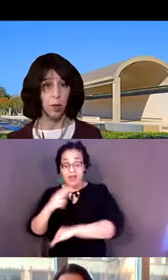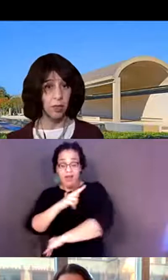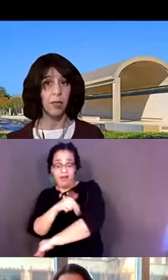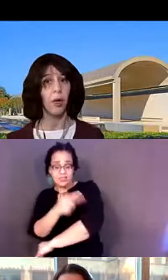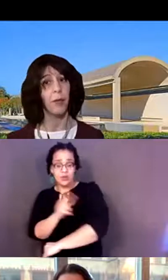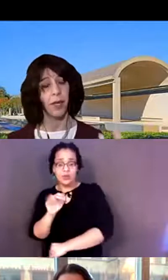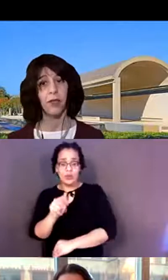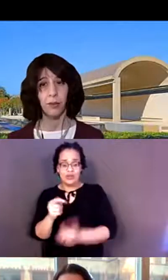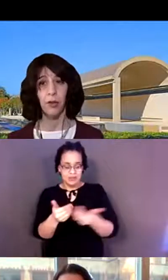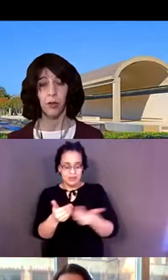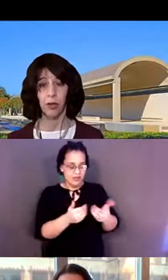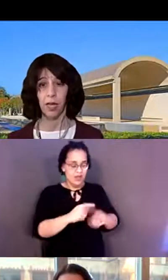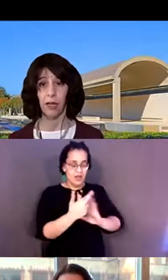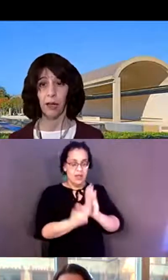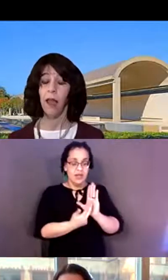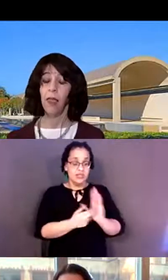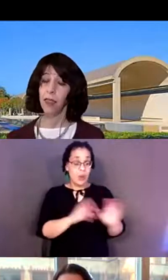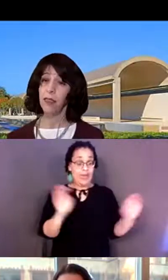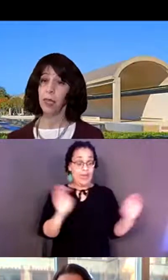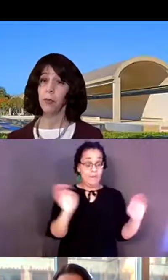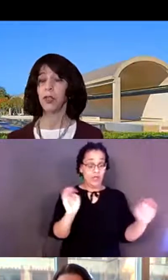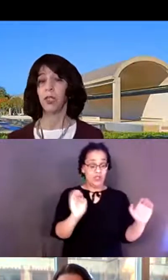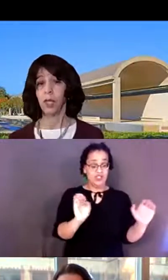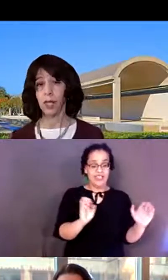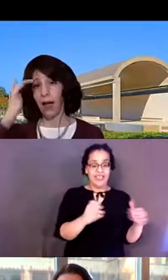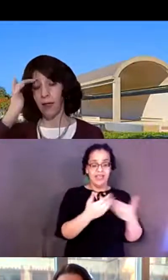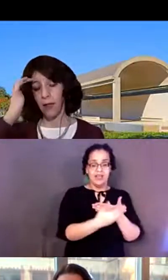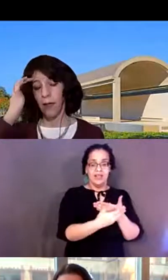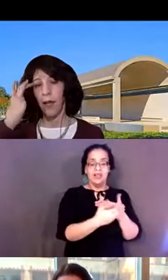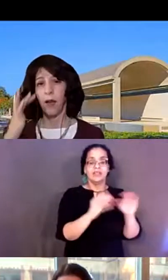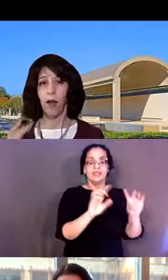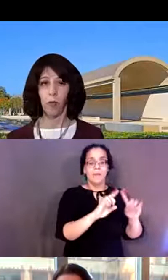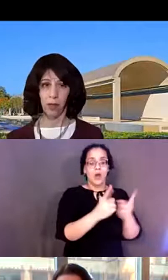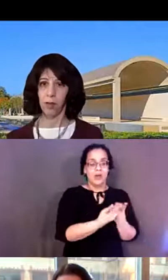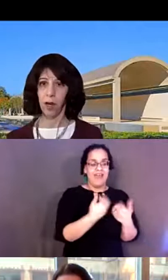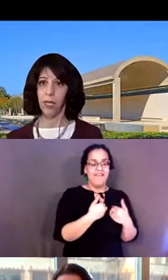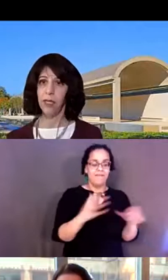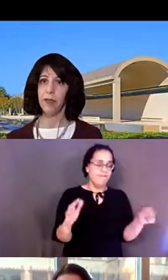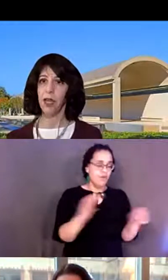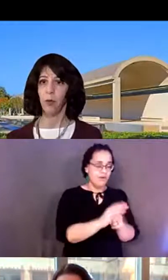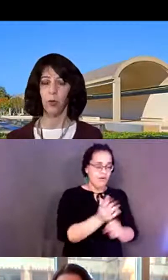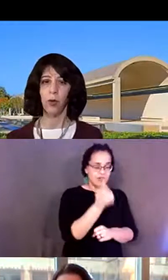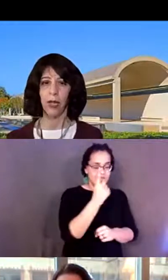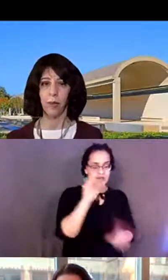department may have a different understanding than the inpatient unit has